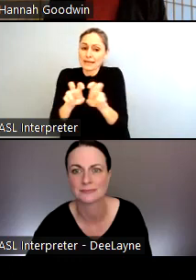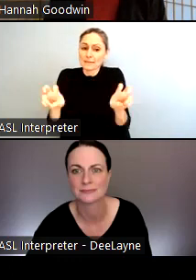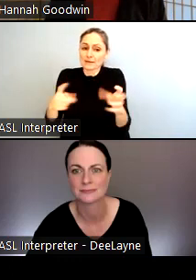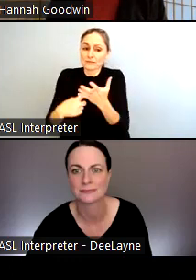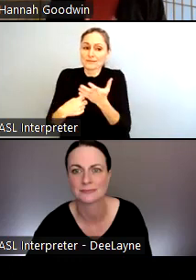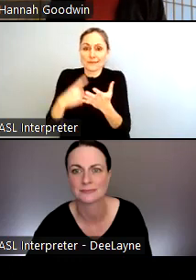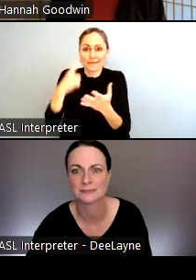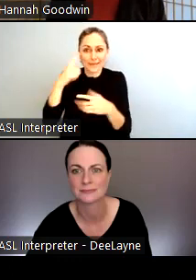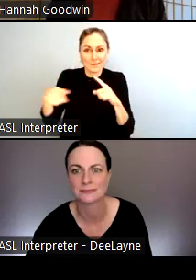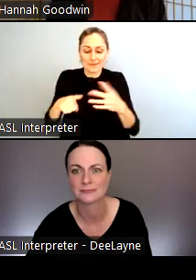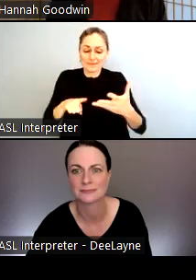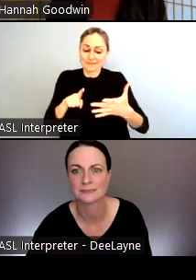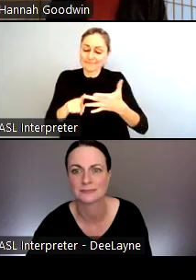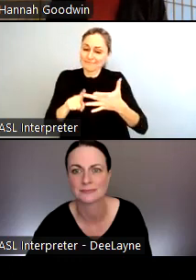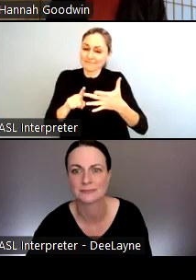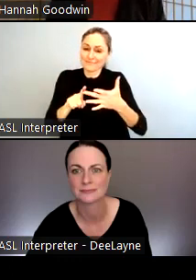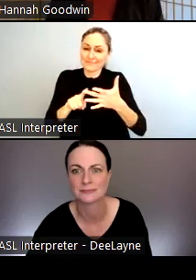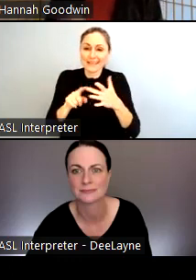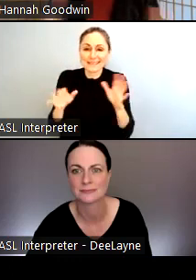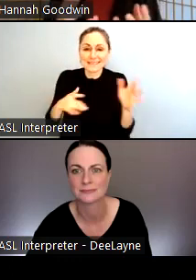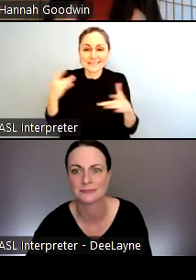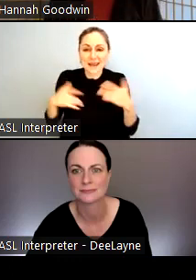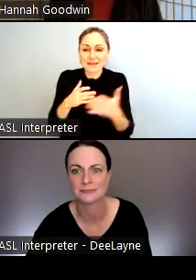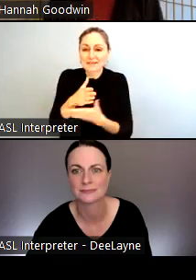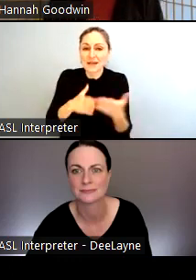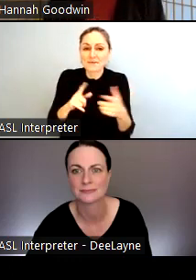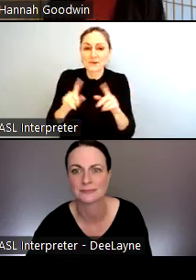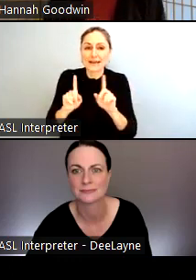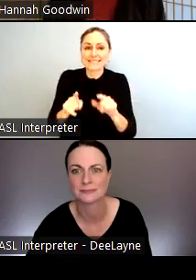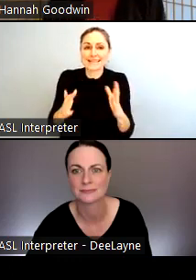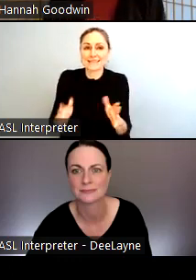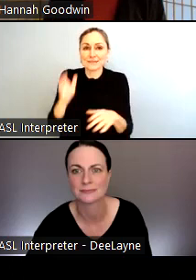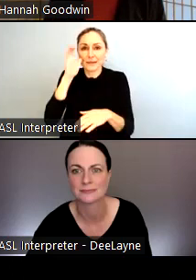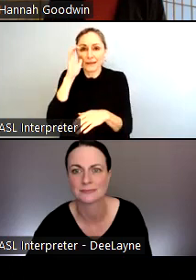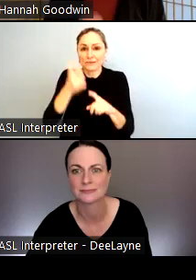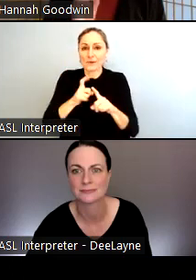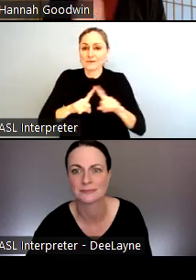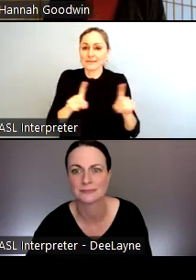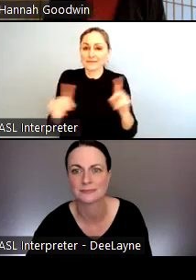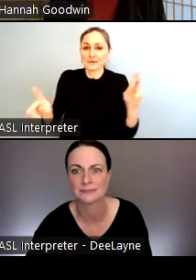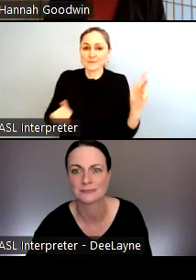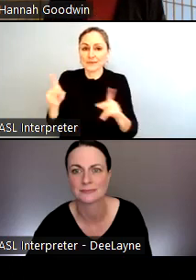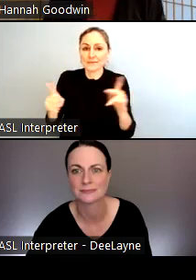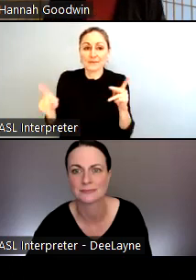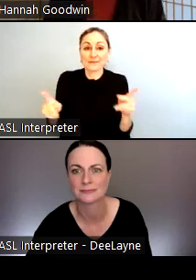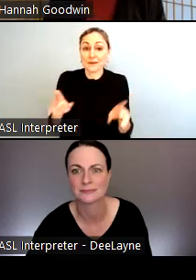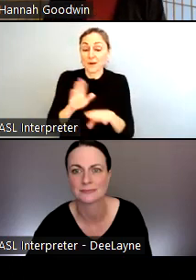This is an exciting opportunity for attendees to hear from different people on the same topic,